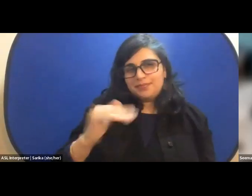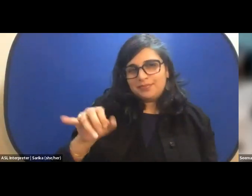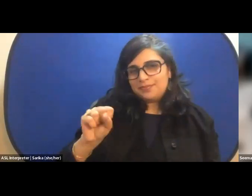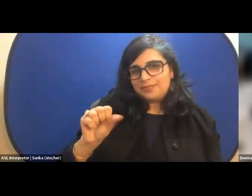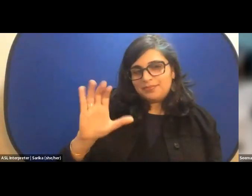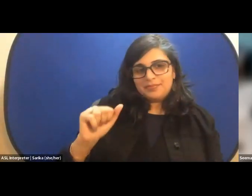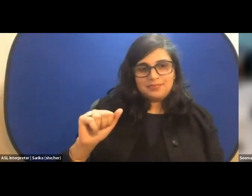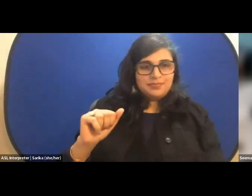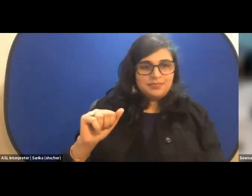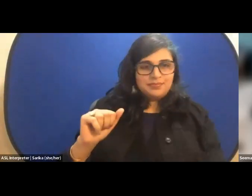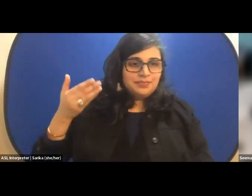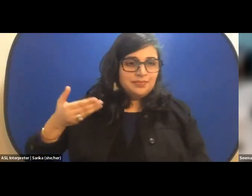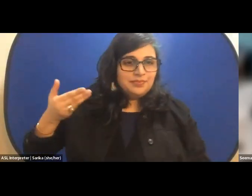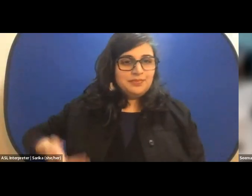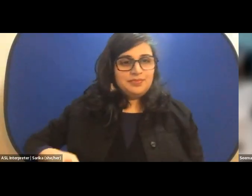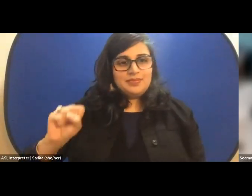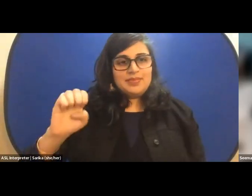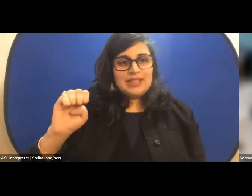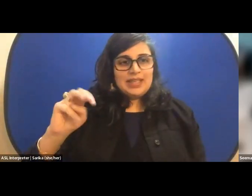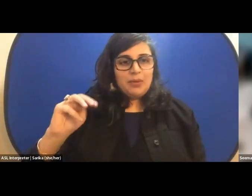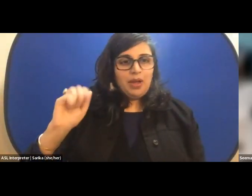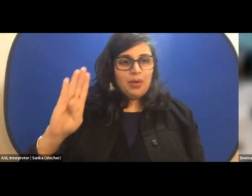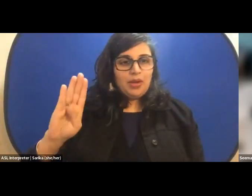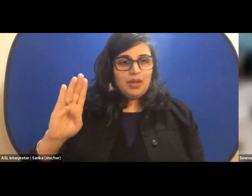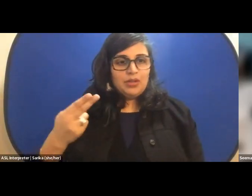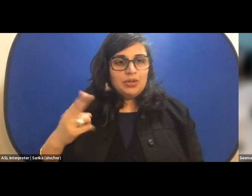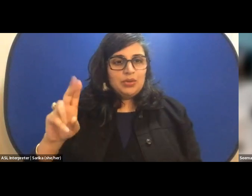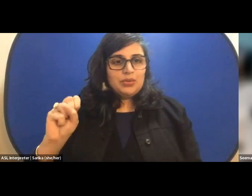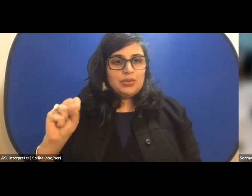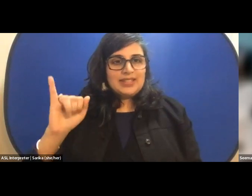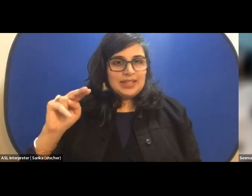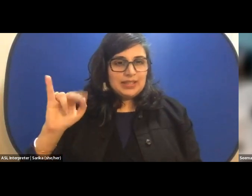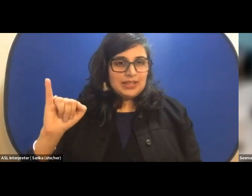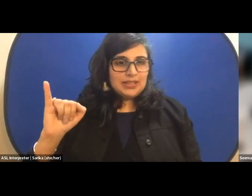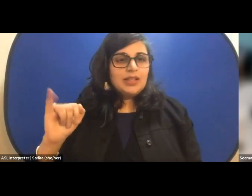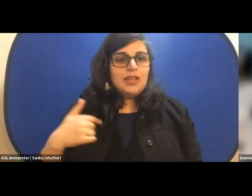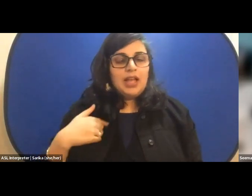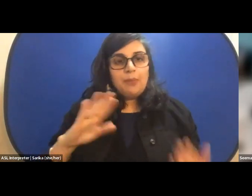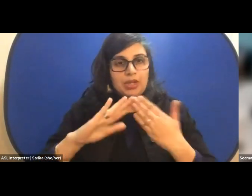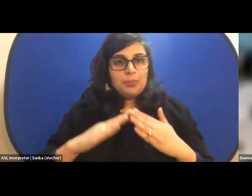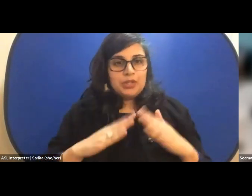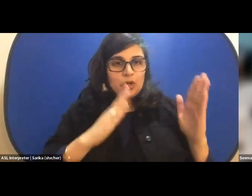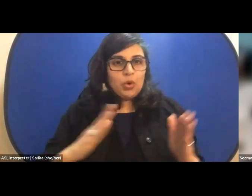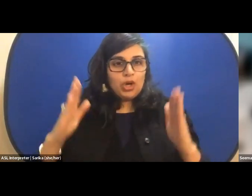space tonight. Seemab Hussaini. Greetings, everybody. Thank you,